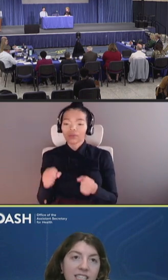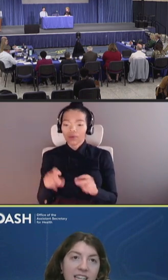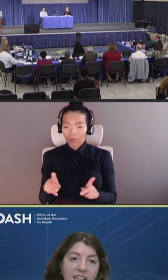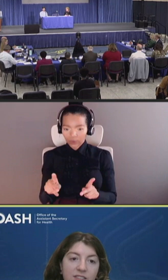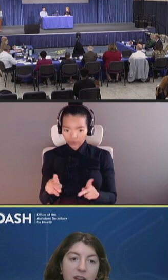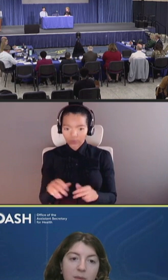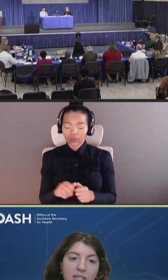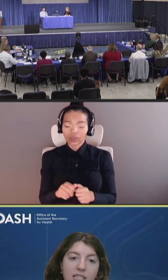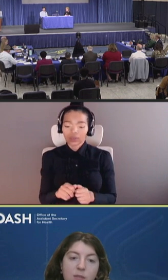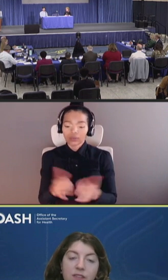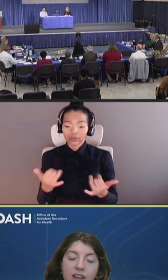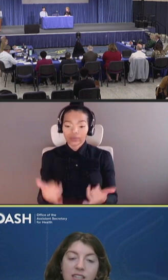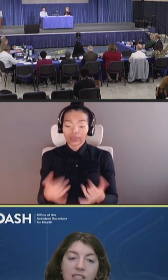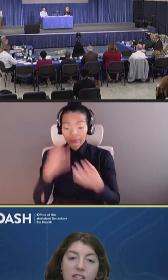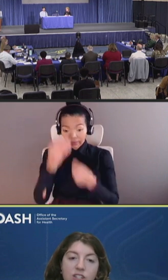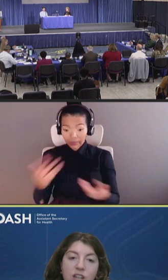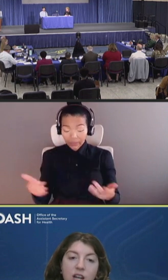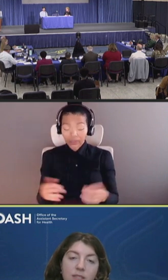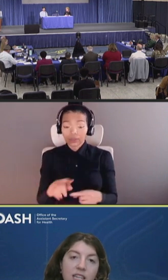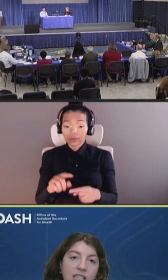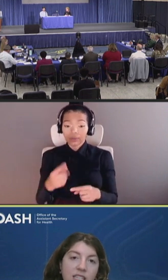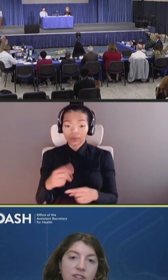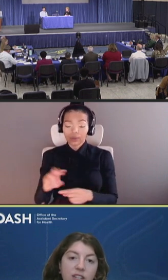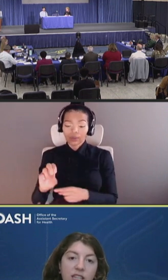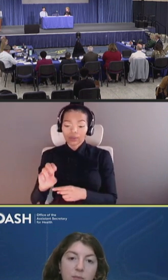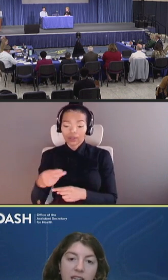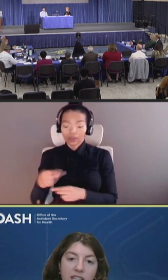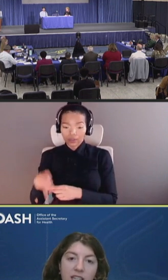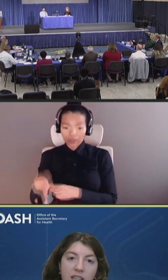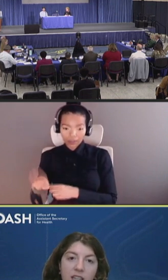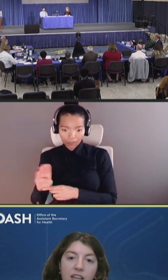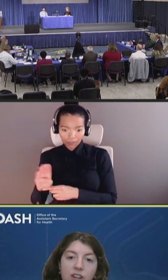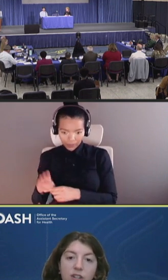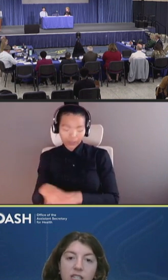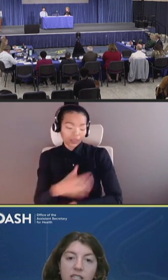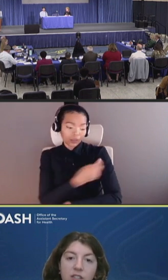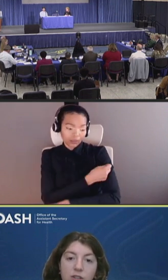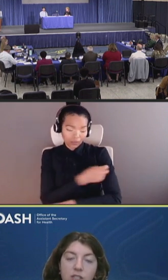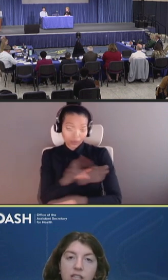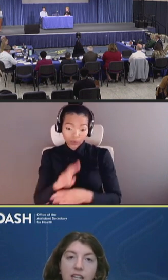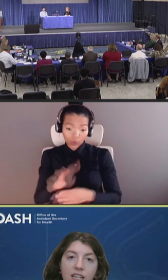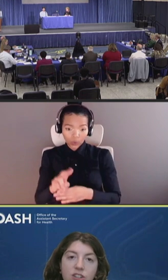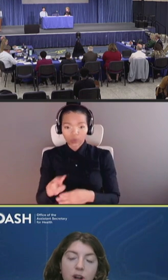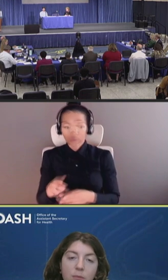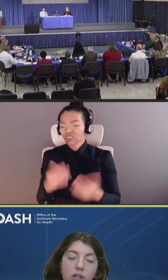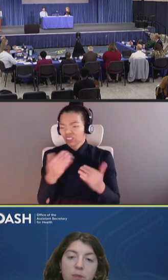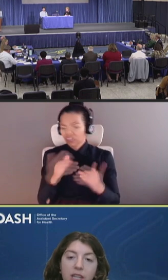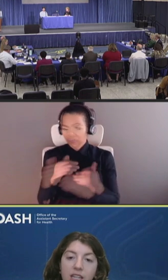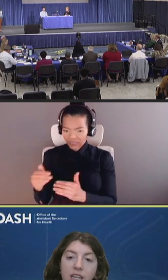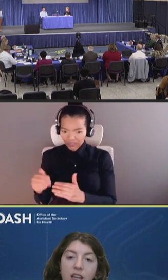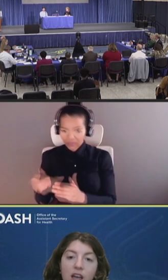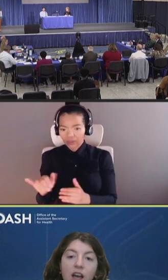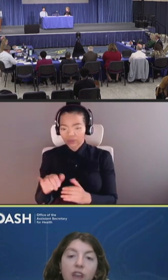data of hepatitis B vaccination uptake is very limited. Increased use and interoperability of